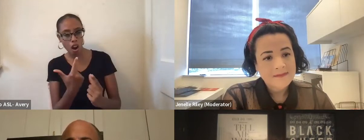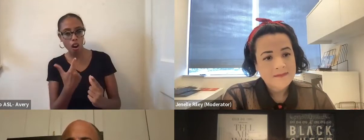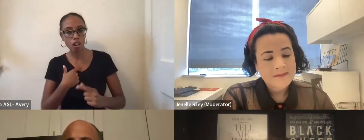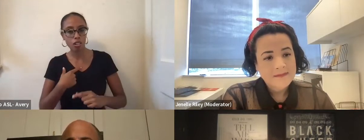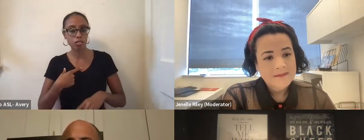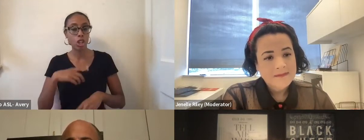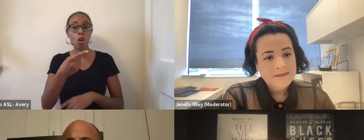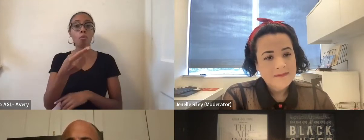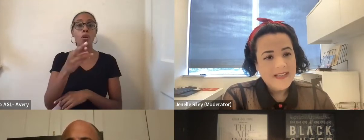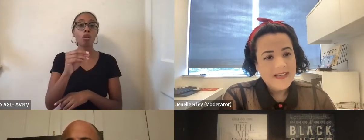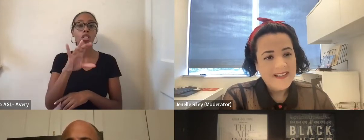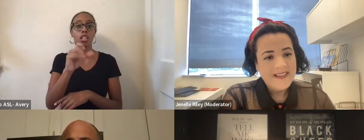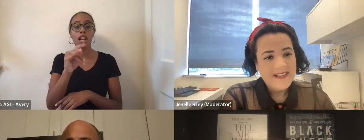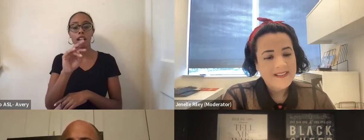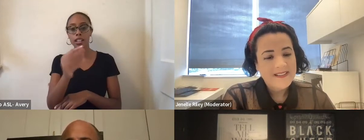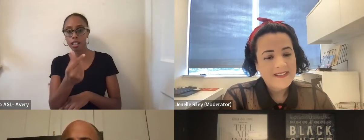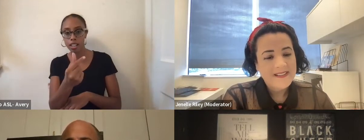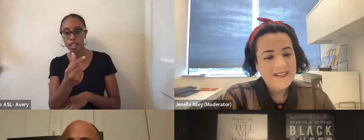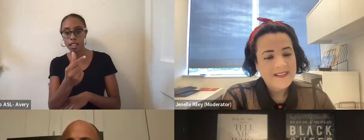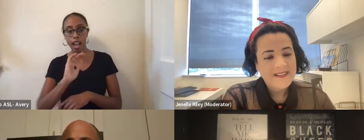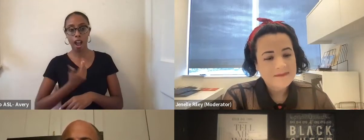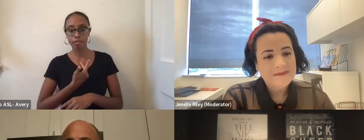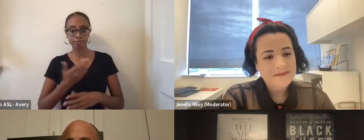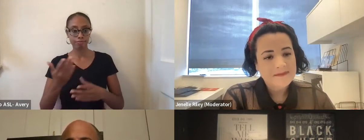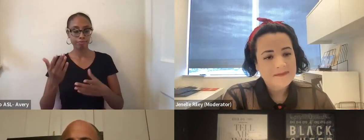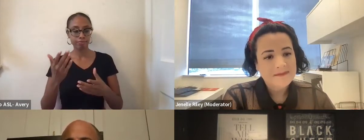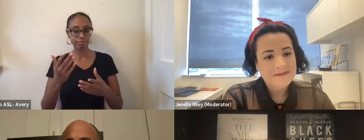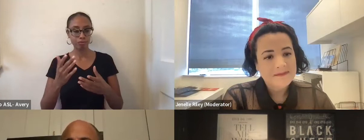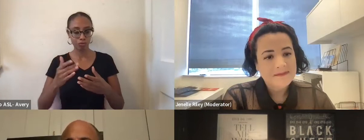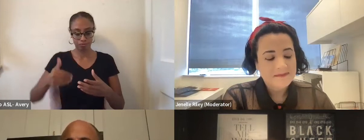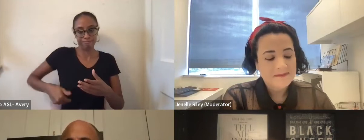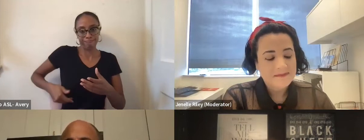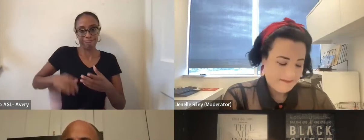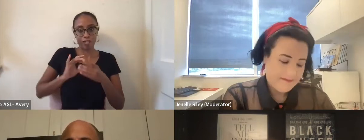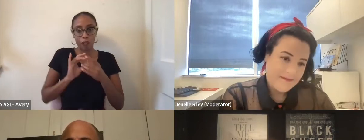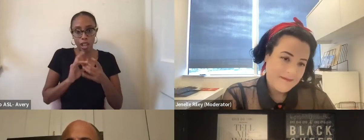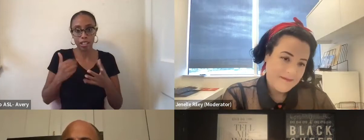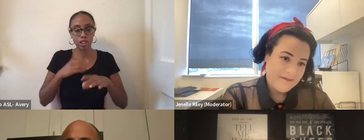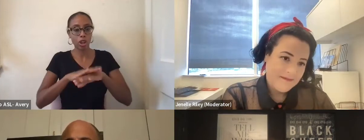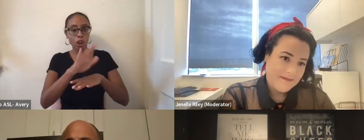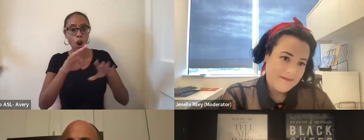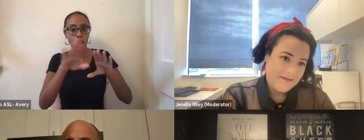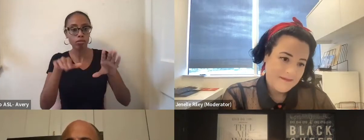We spent all of that time dissecting everything she did and everywhere she went and said.